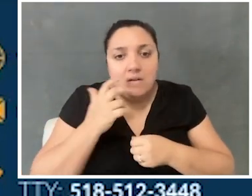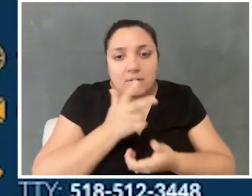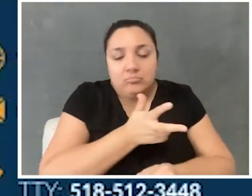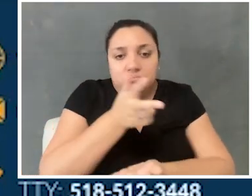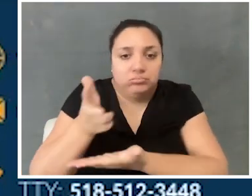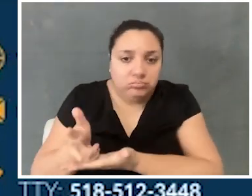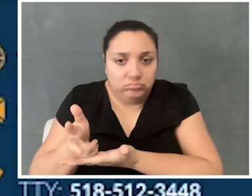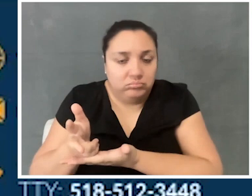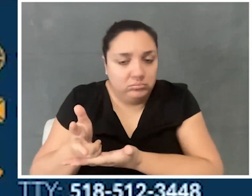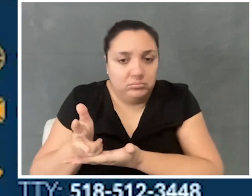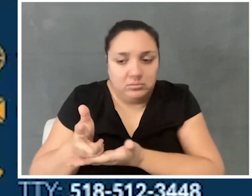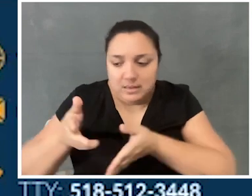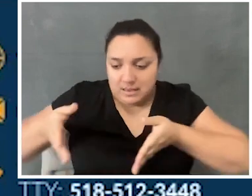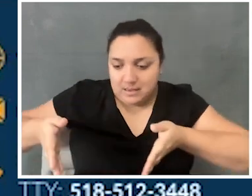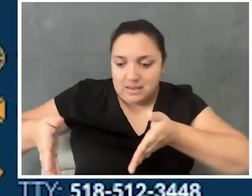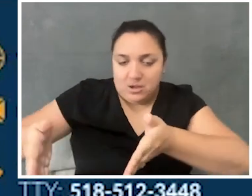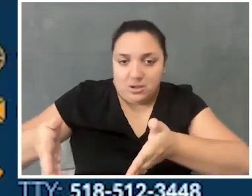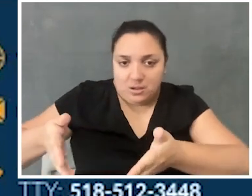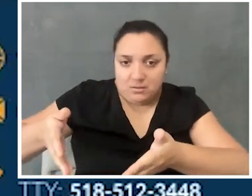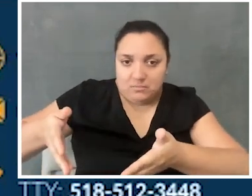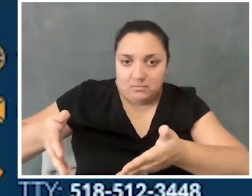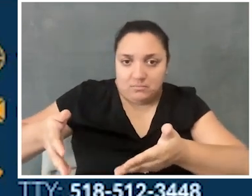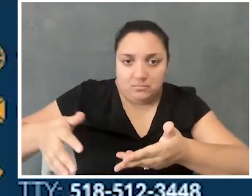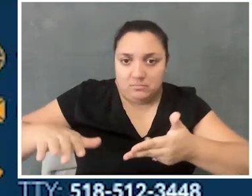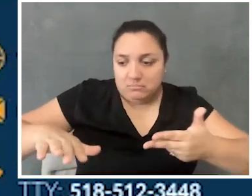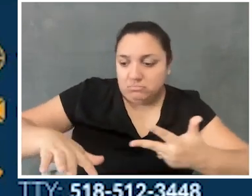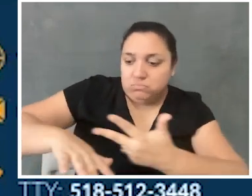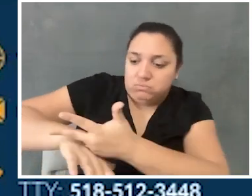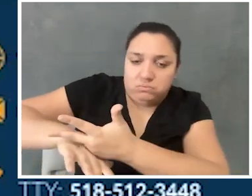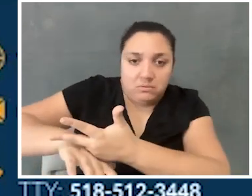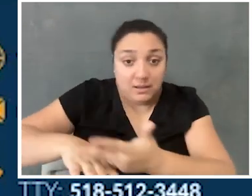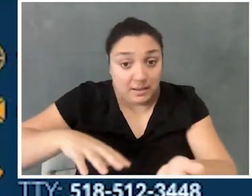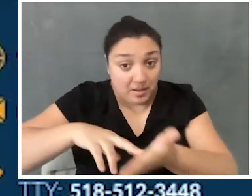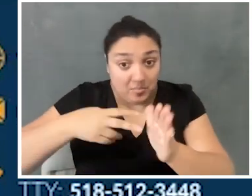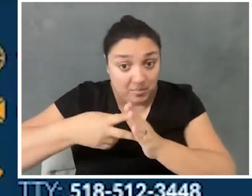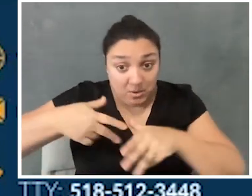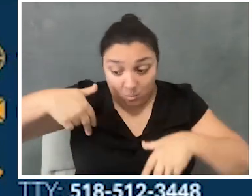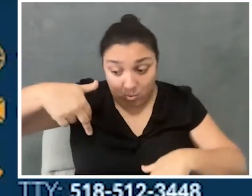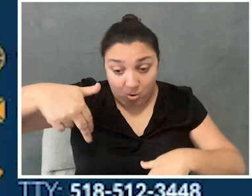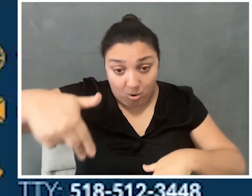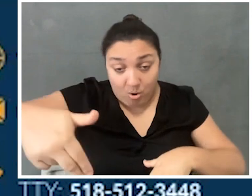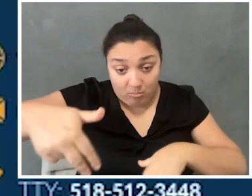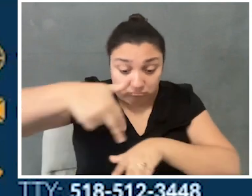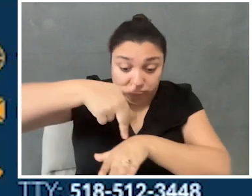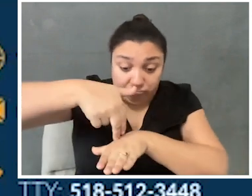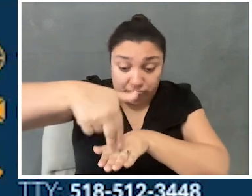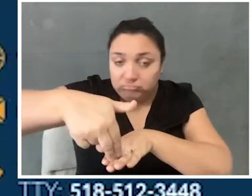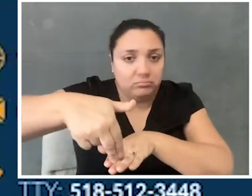effectively blocking any type of egress from one part or access from one part of the street to the other.